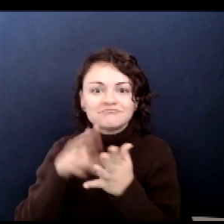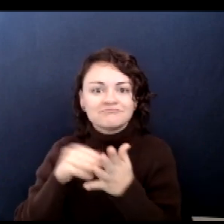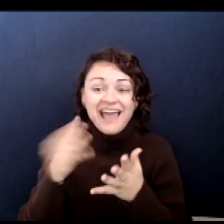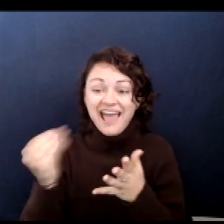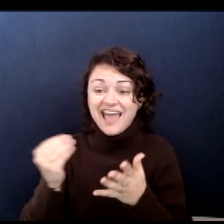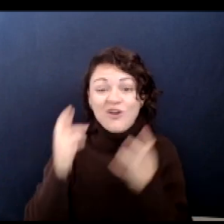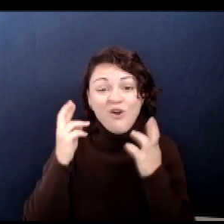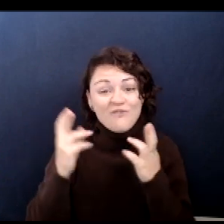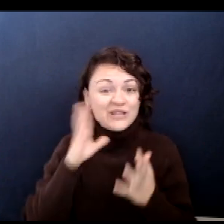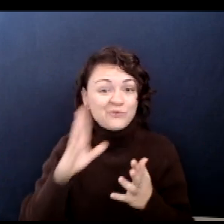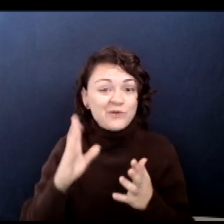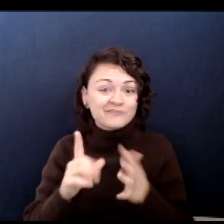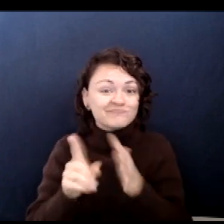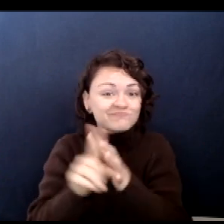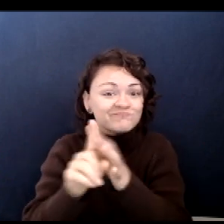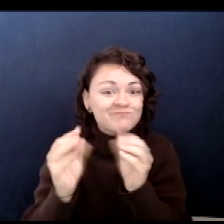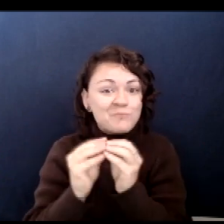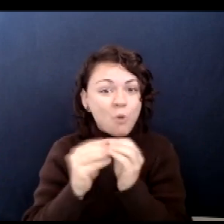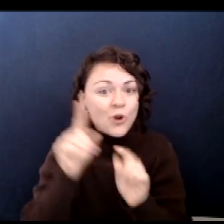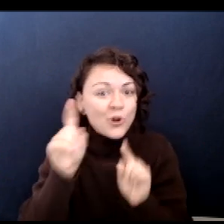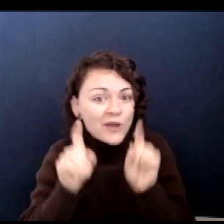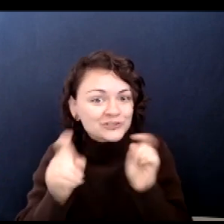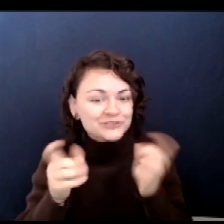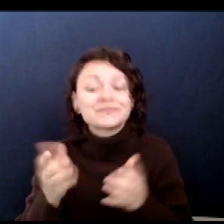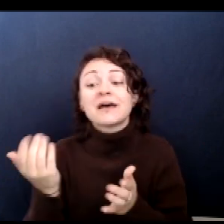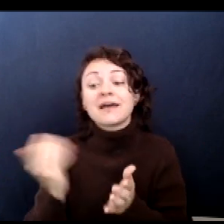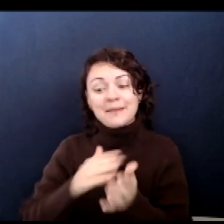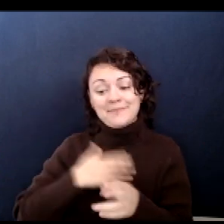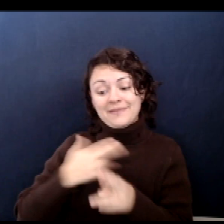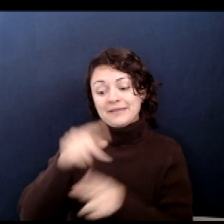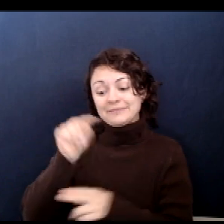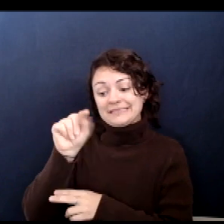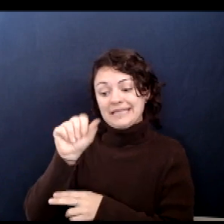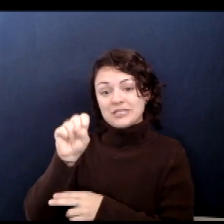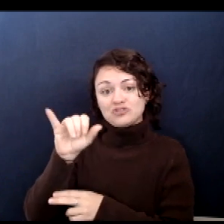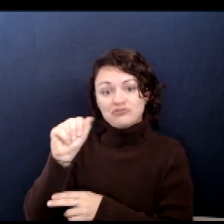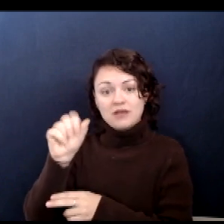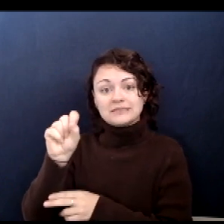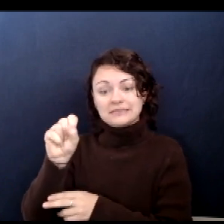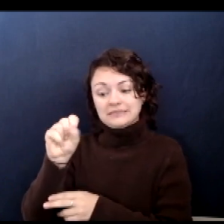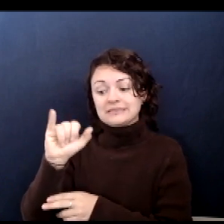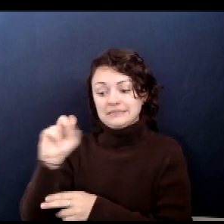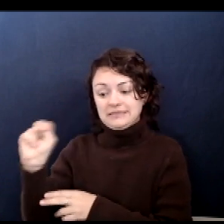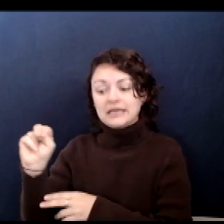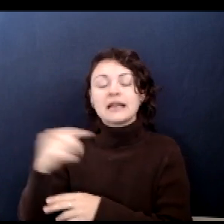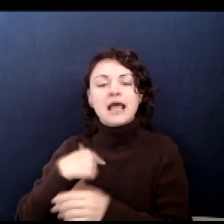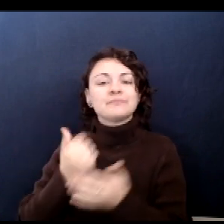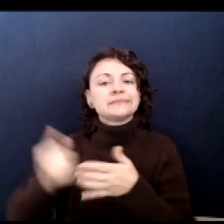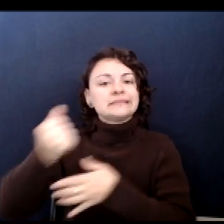As Jennifer mentioned, I'm Tasia Sinn, I'm a Senior Policy Advisor in our Office of Community Living.